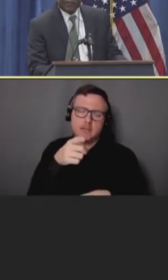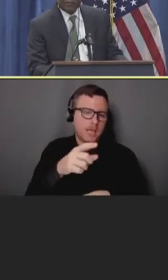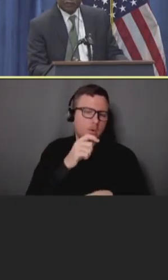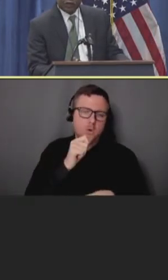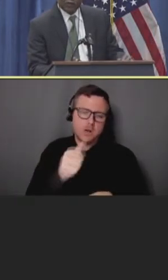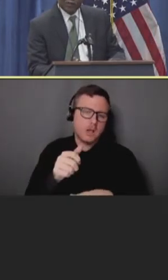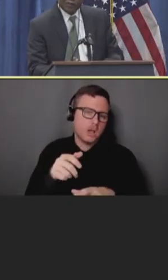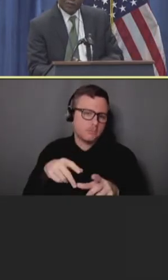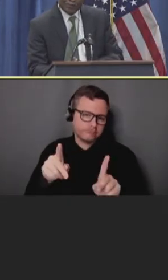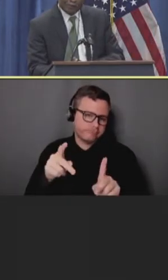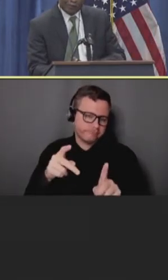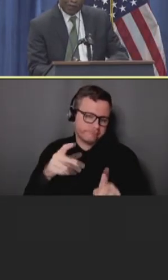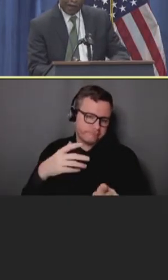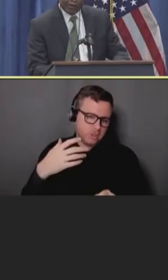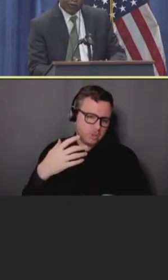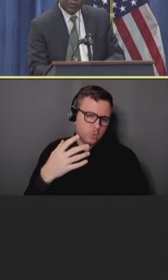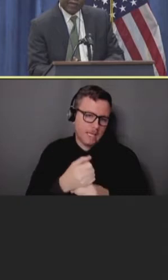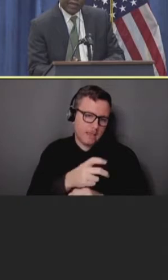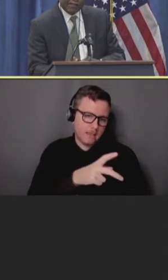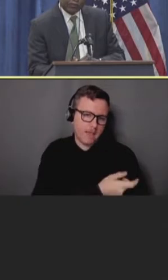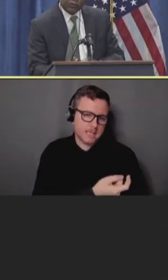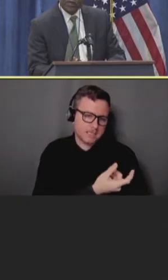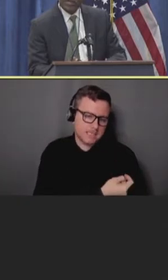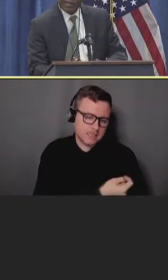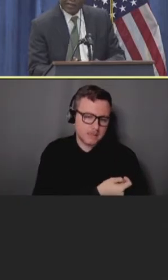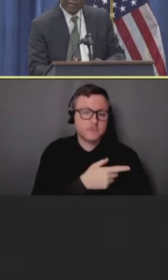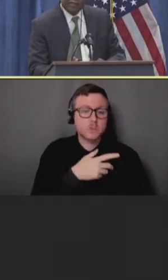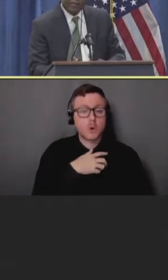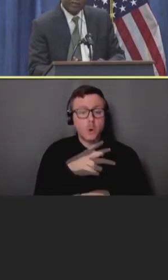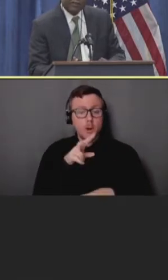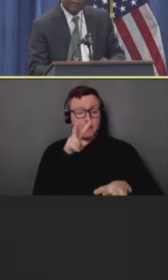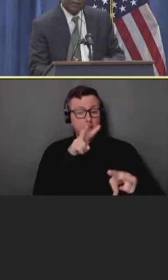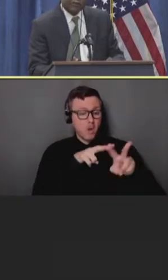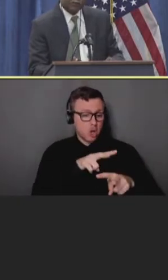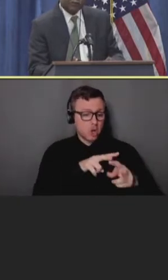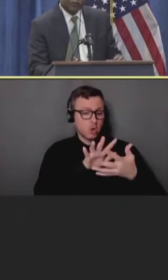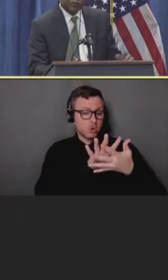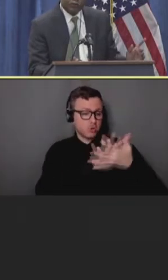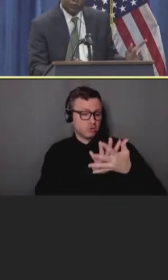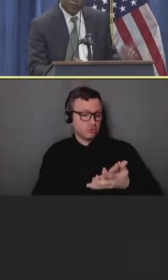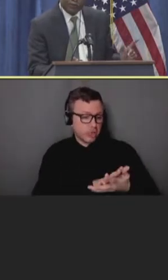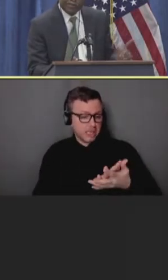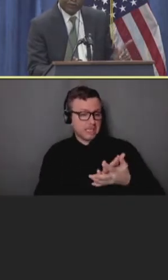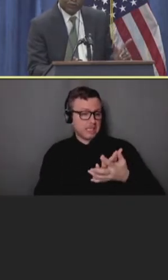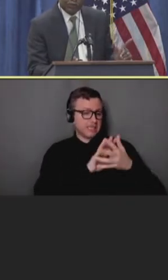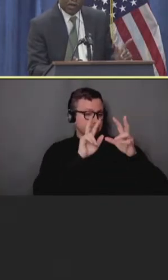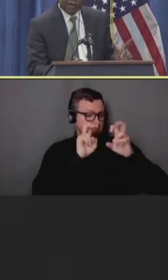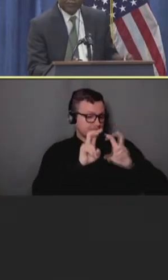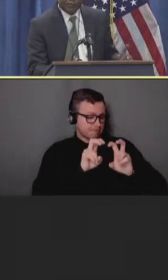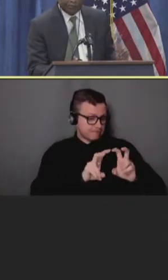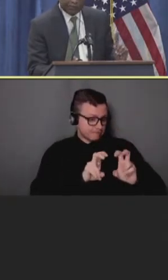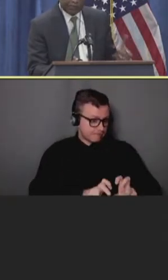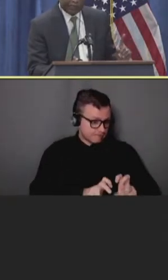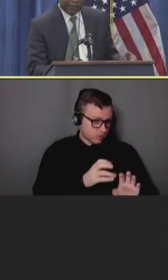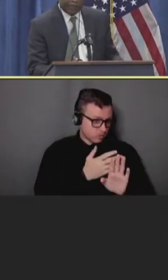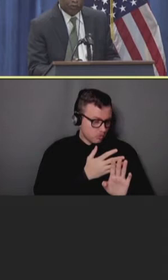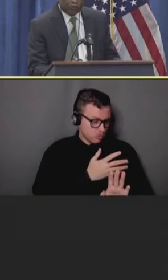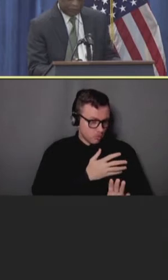And so monitoring and screening the individuals who receive this product is particularly important